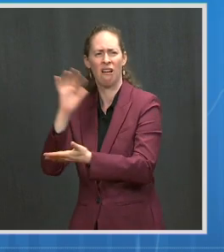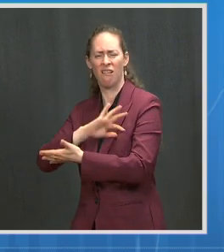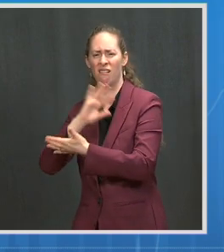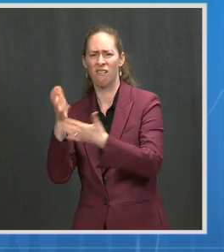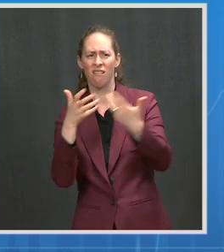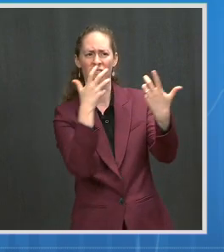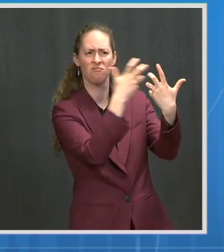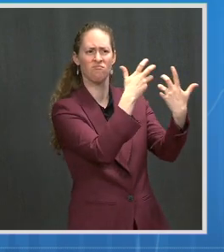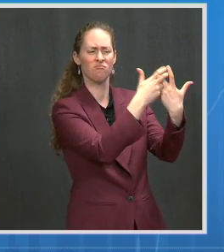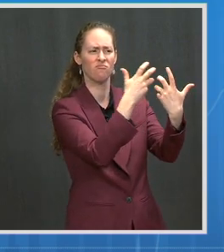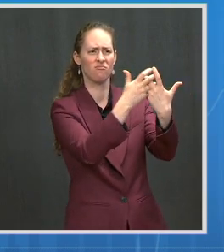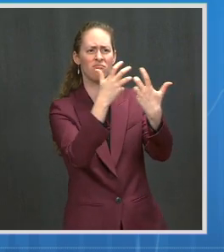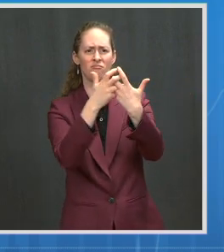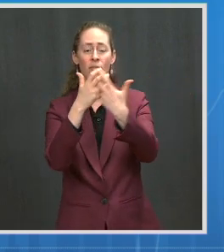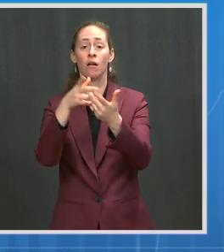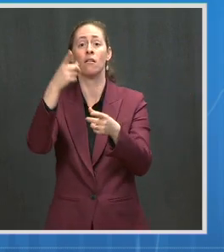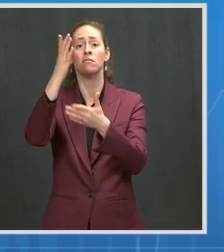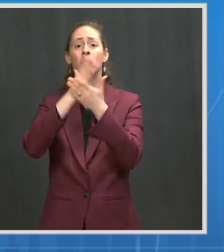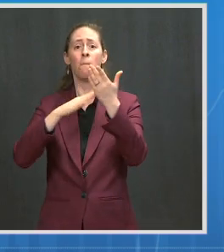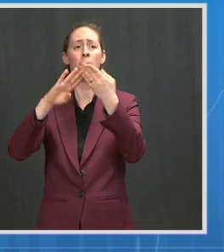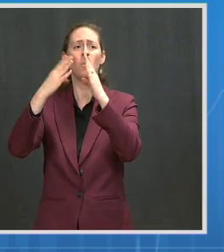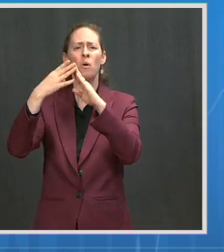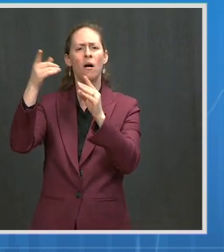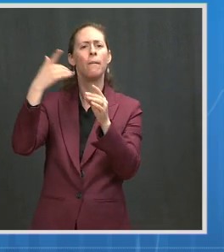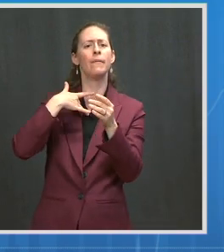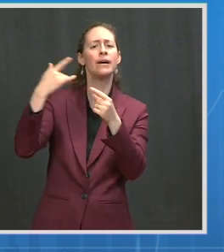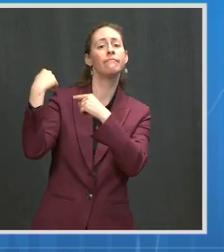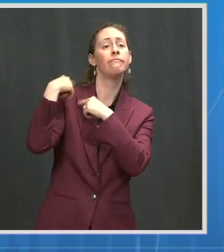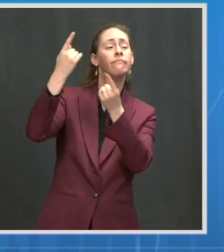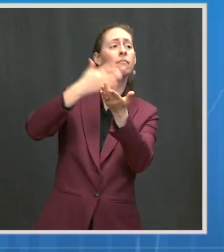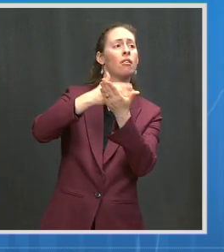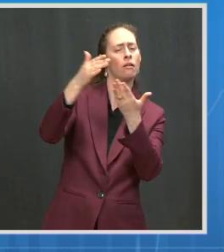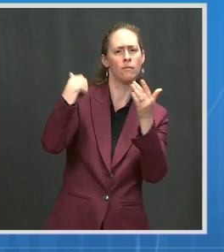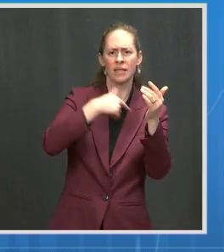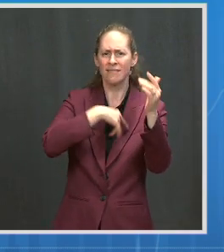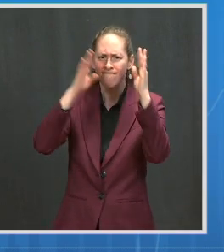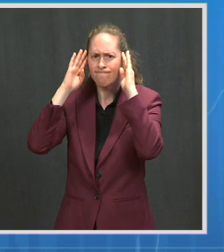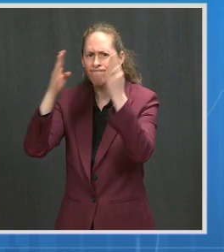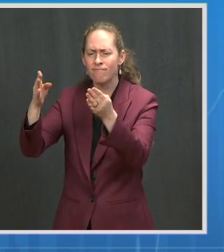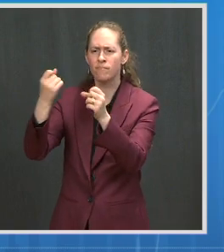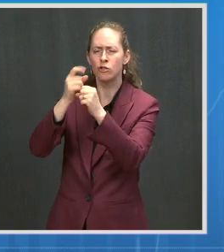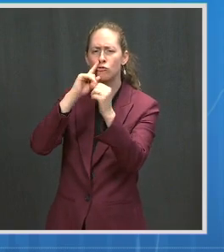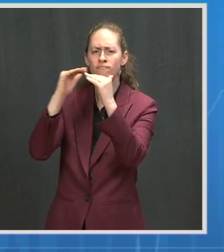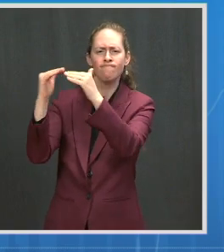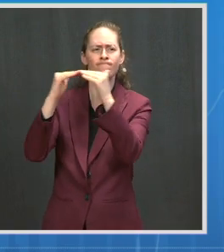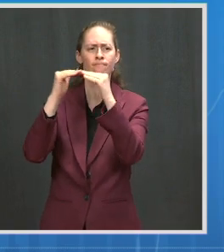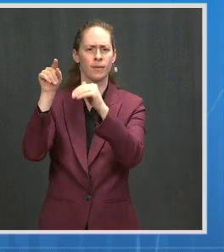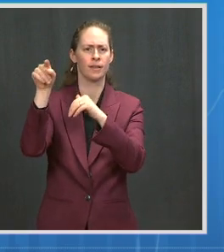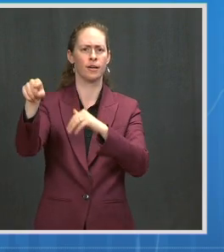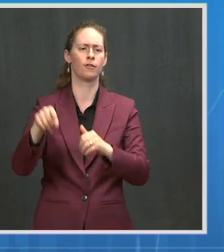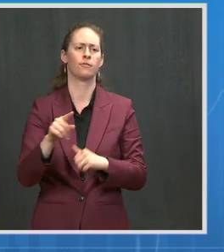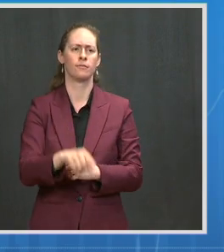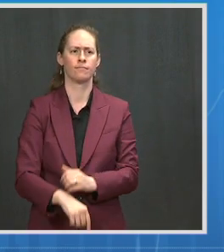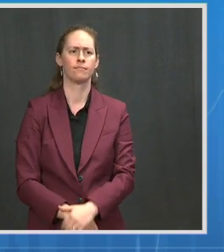There are high-quality demographic data in the federal vaccination channels, and those data are encouraging. I want to share some with you today.